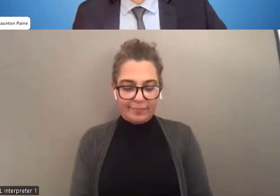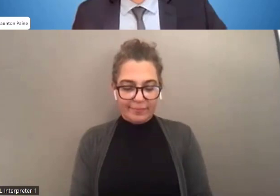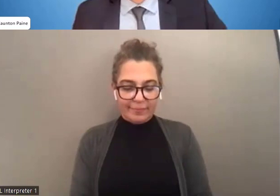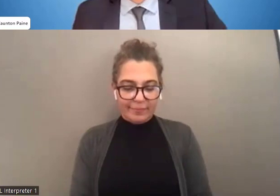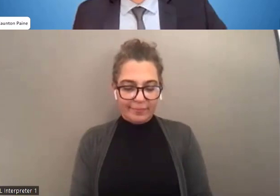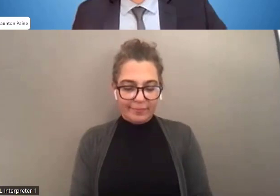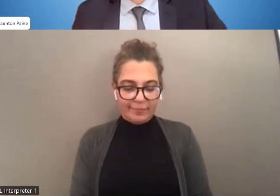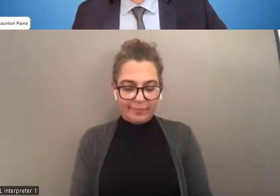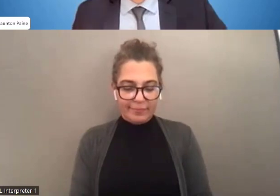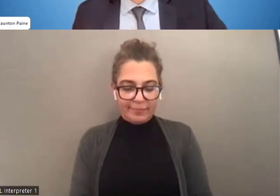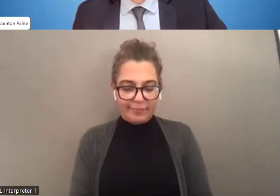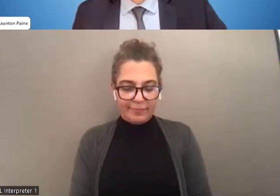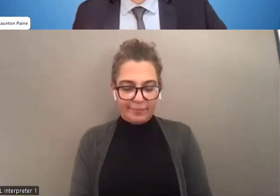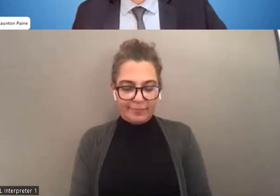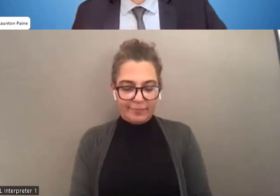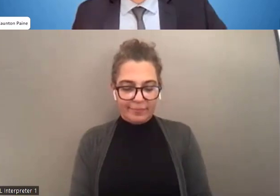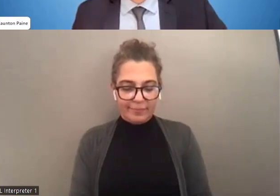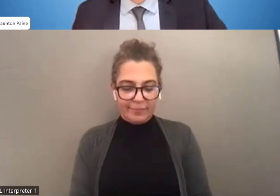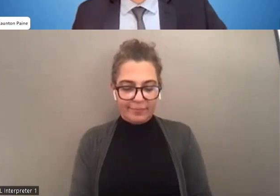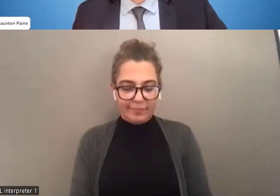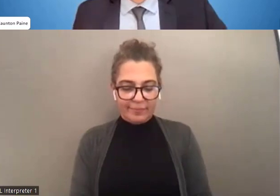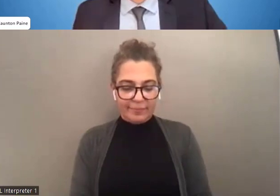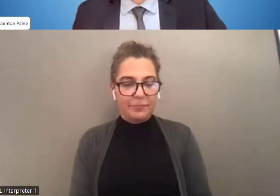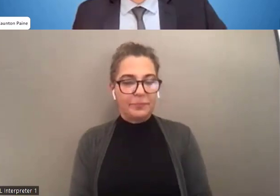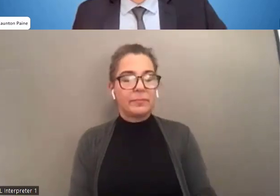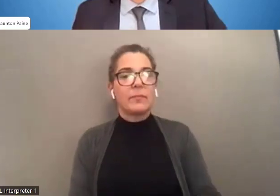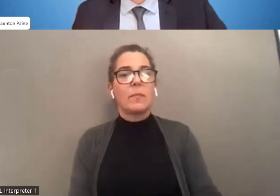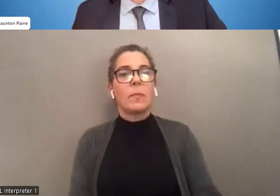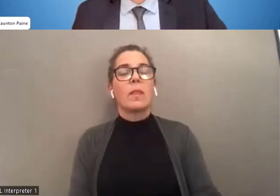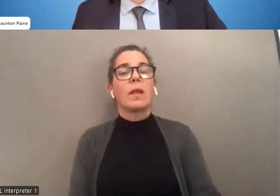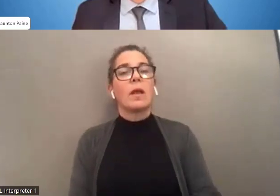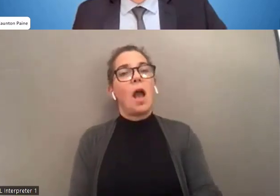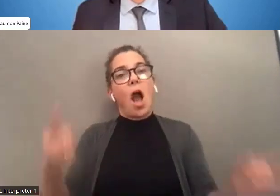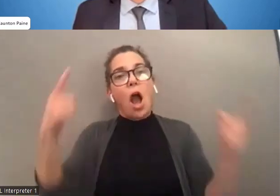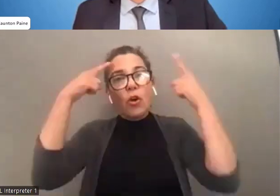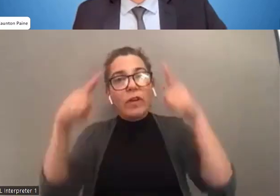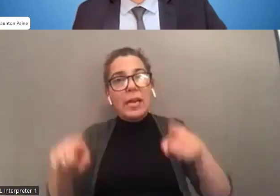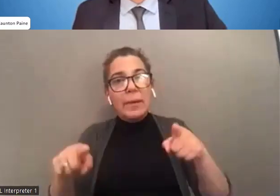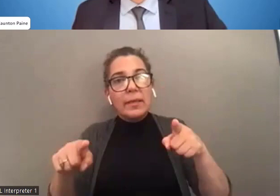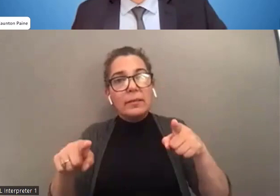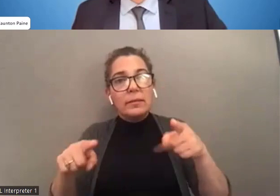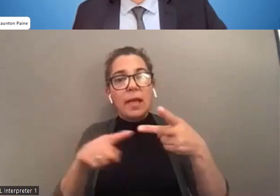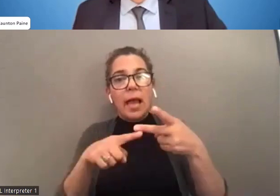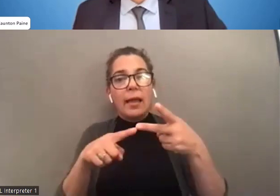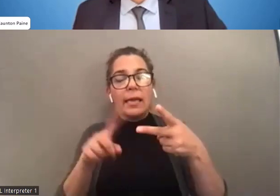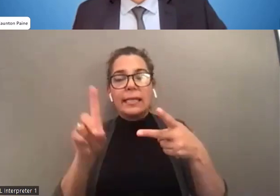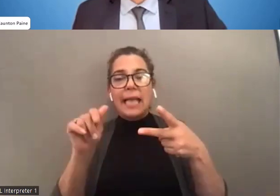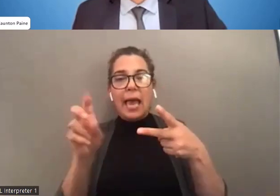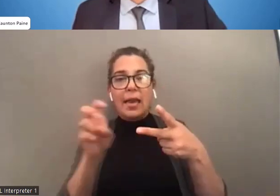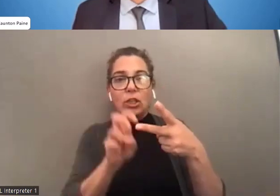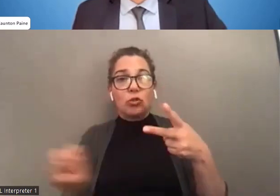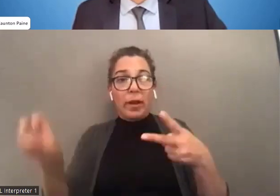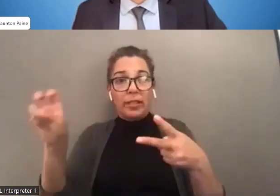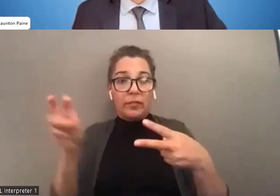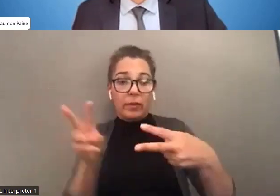We have some questions on agreements and transferring data. So who should be involved in these agreements?